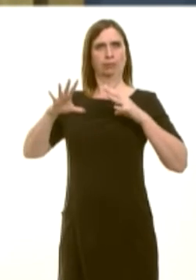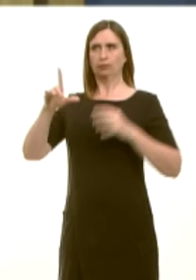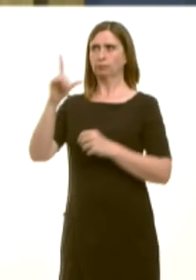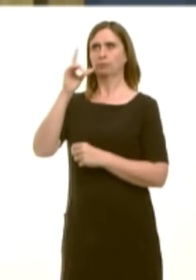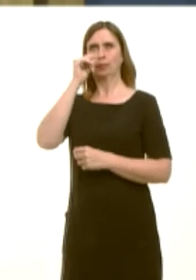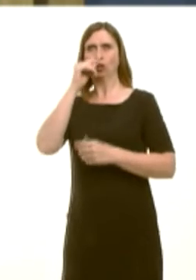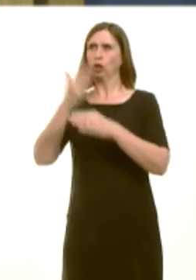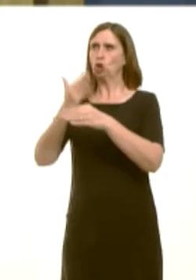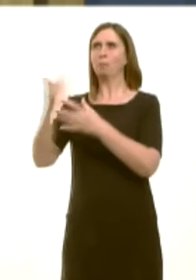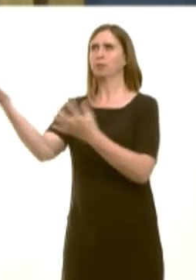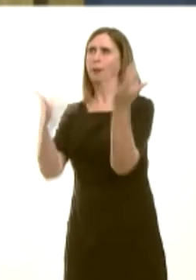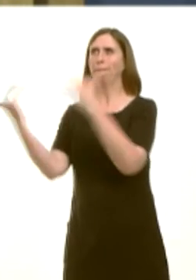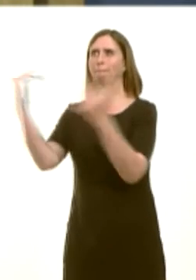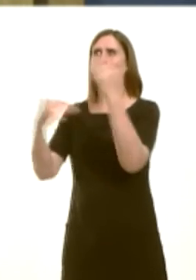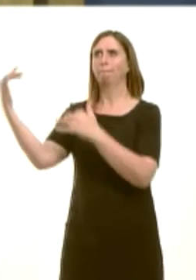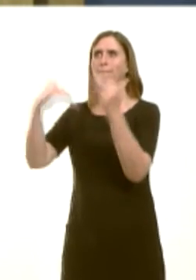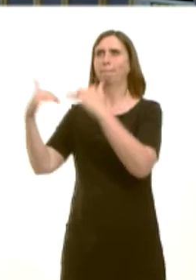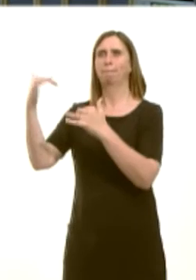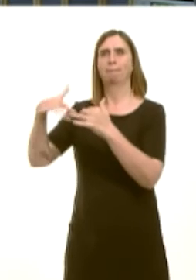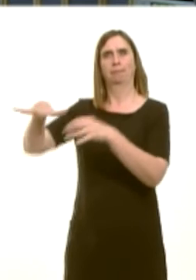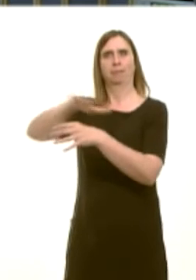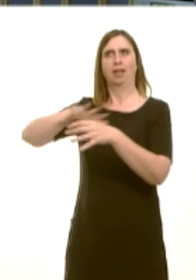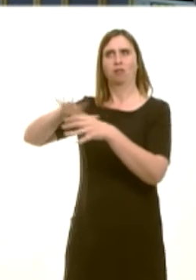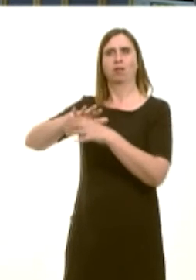jobs and investment to South Wales East? Carwyn Jones: I think the Member mentioned